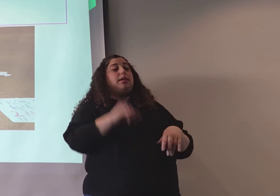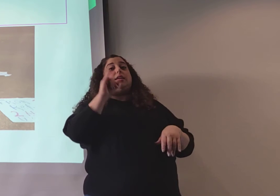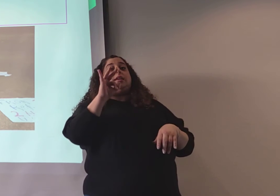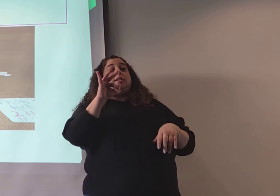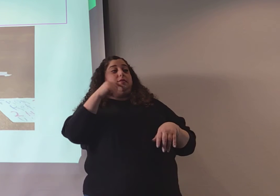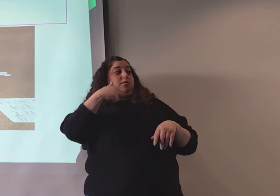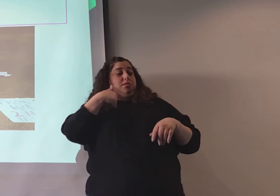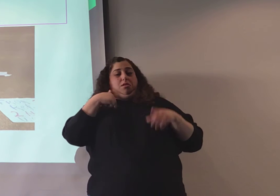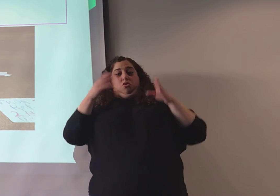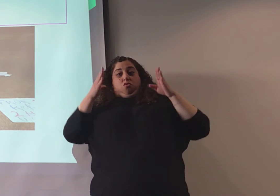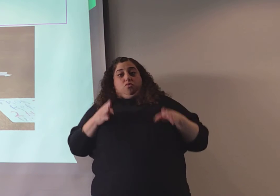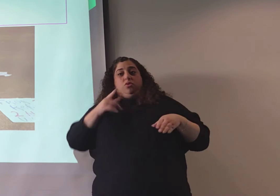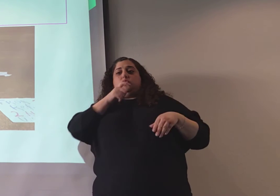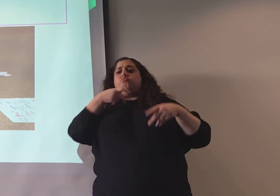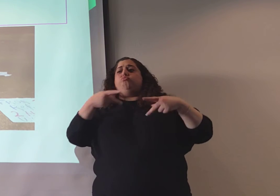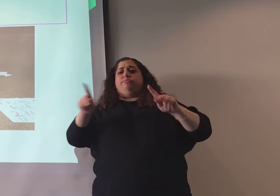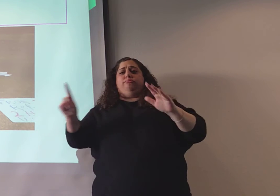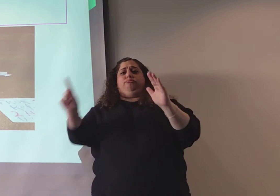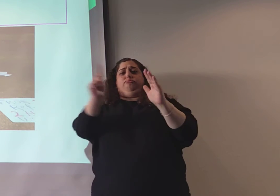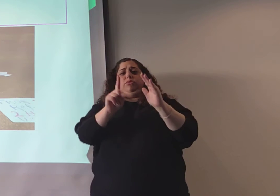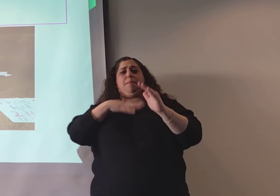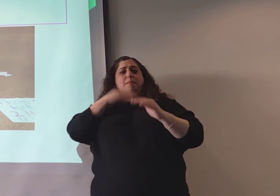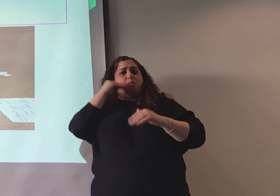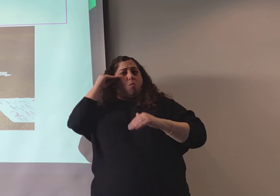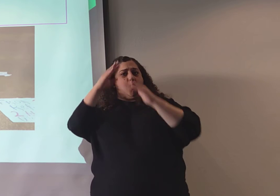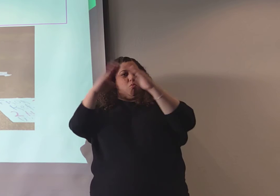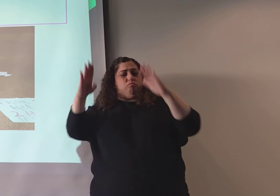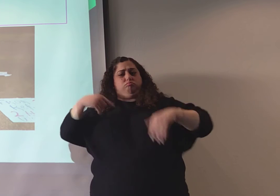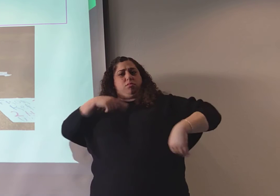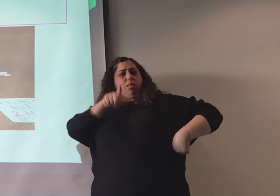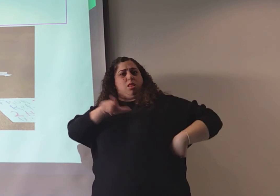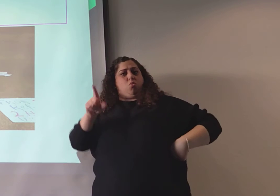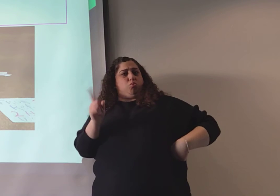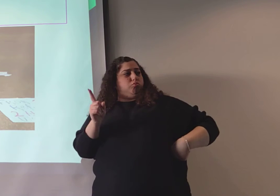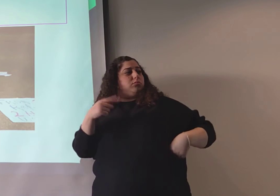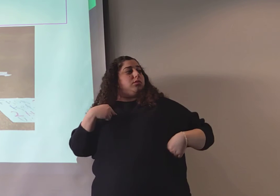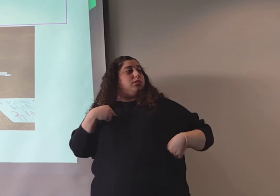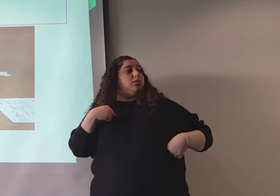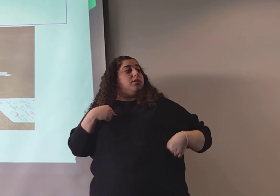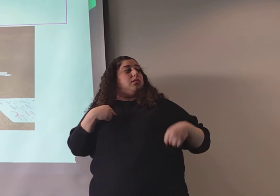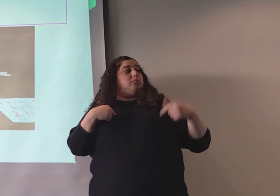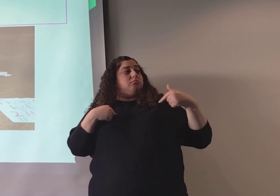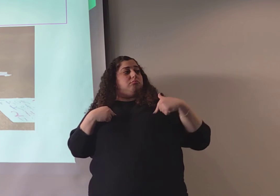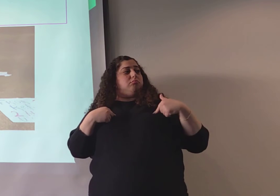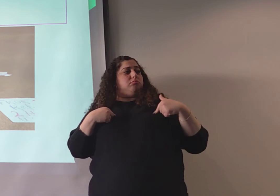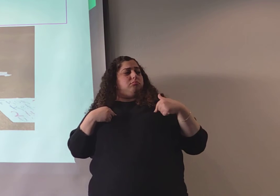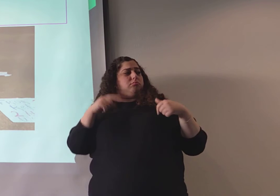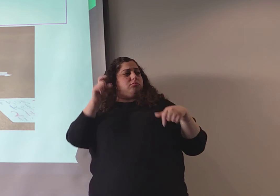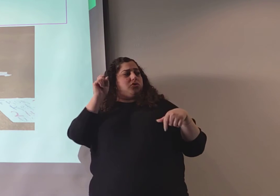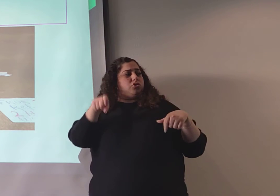locks on doors. So if that was the case, that may be something where Patricia could help with writing a letter